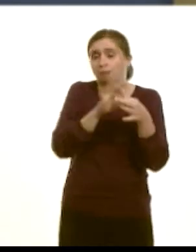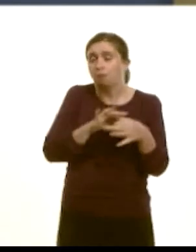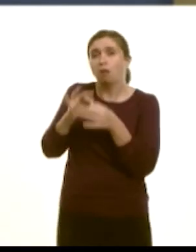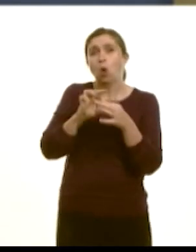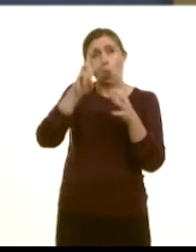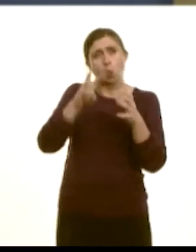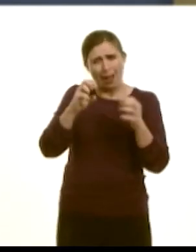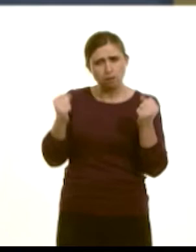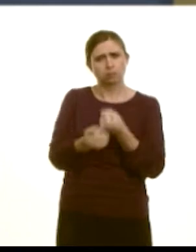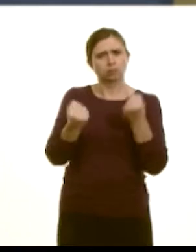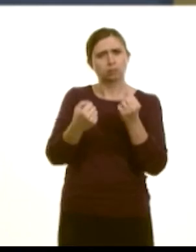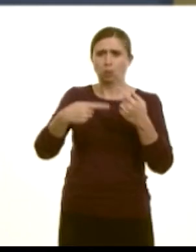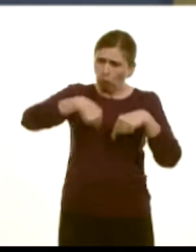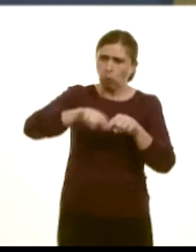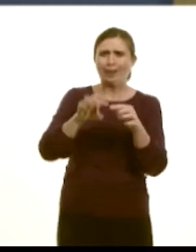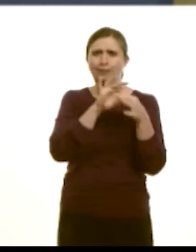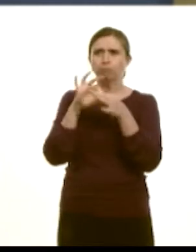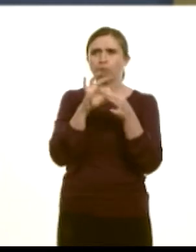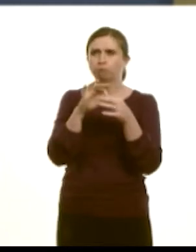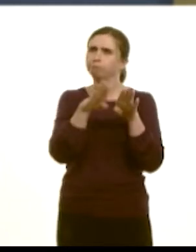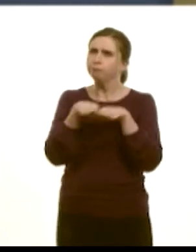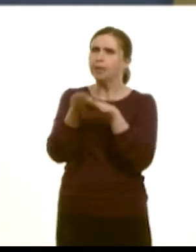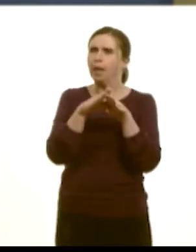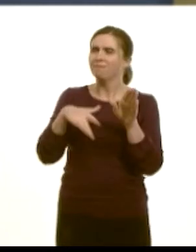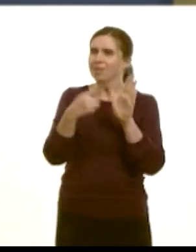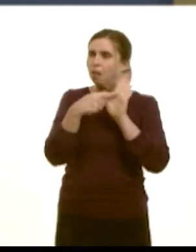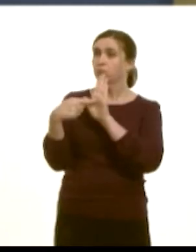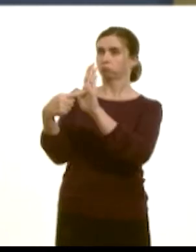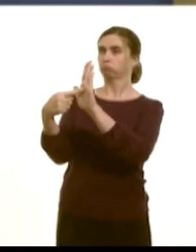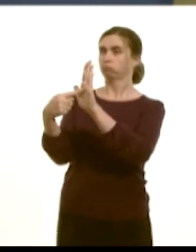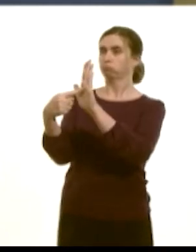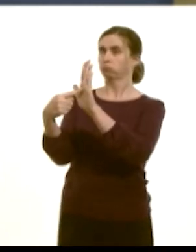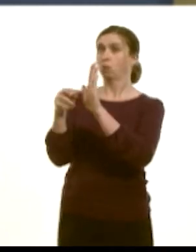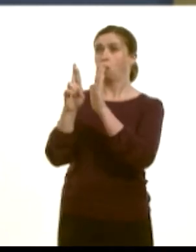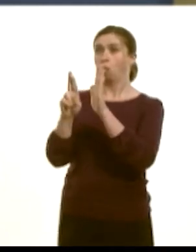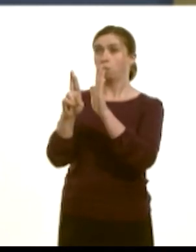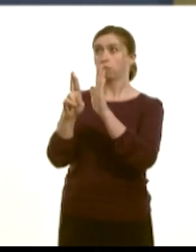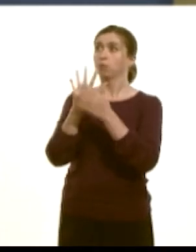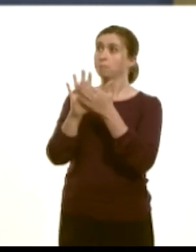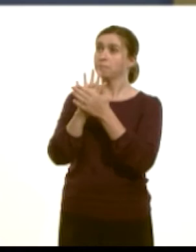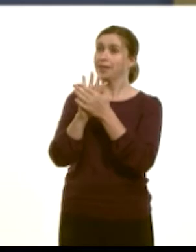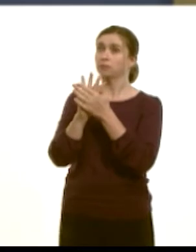the interests of Wales on this question, we could avoid Wales being dragged out of the